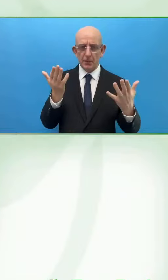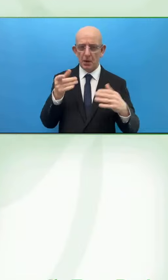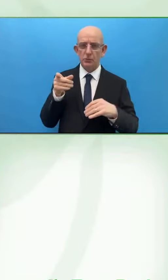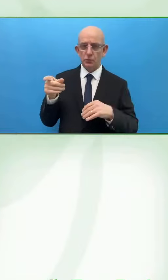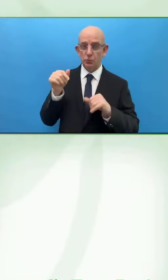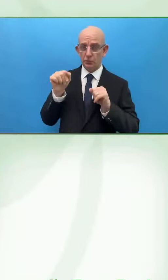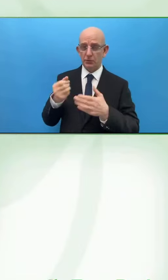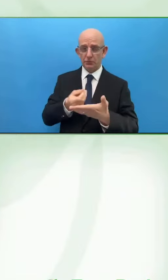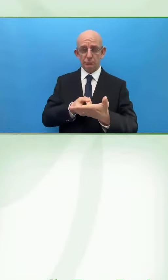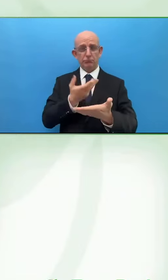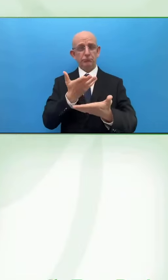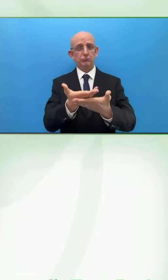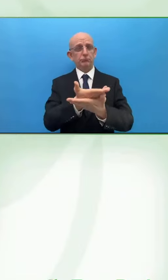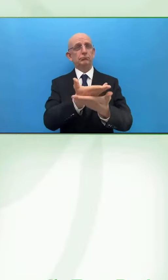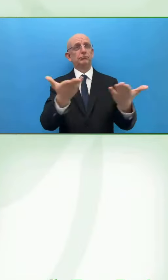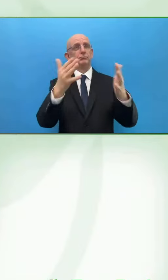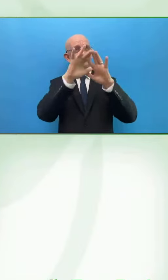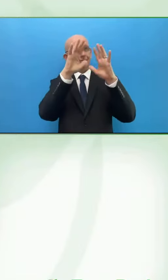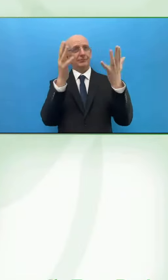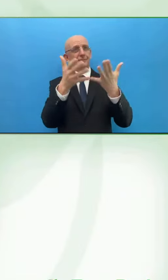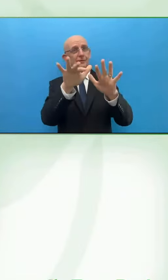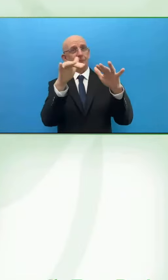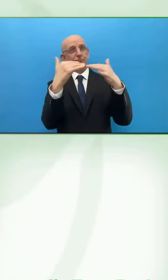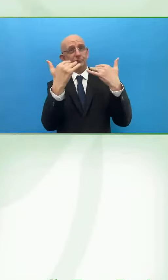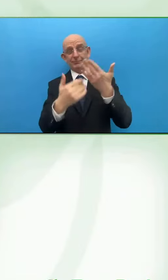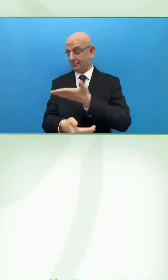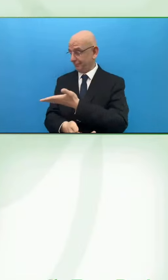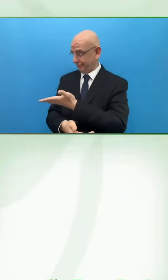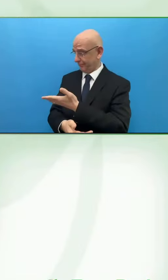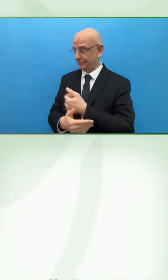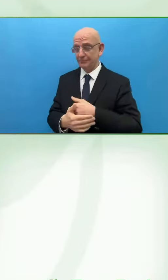various problems on their own. Put me on the spot.